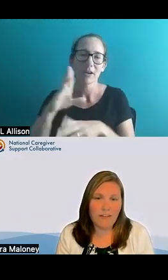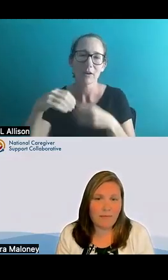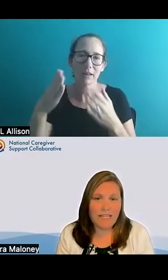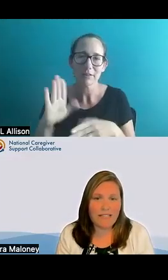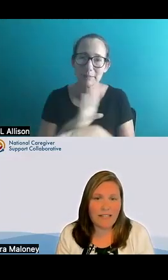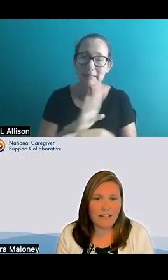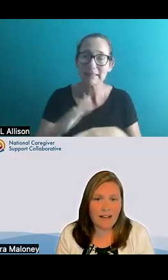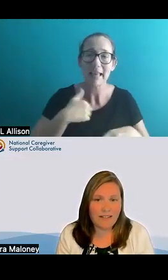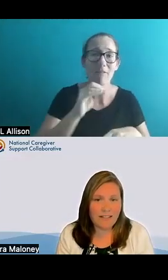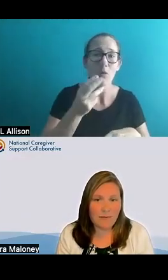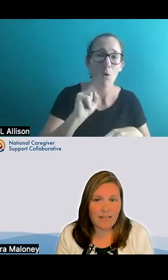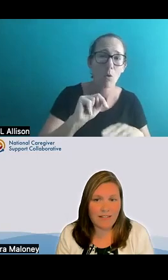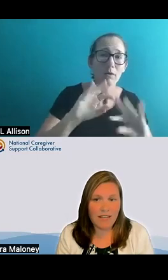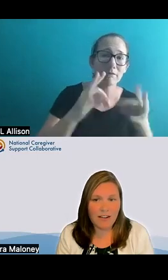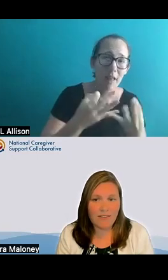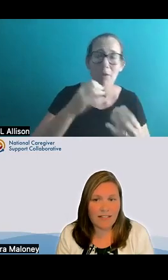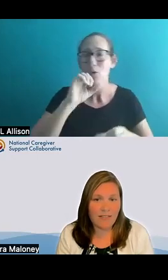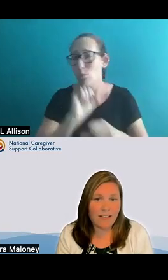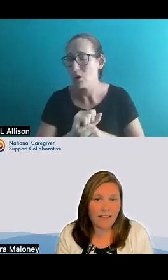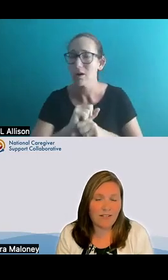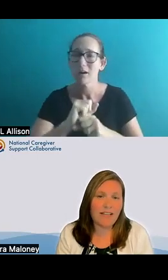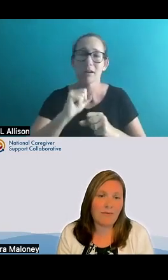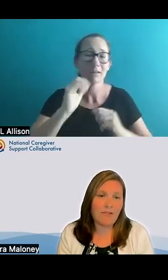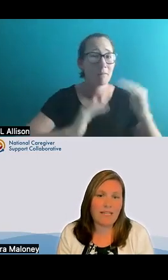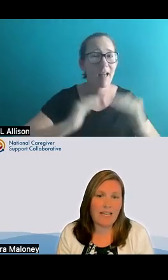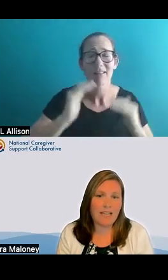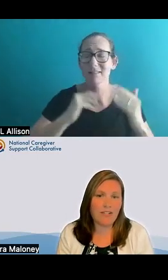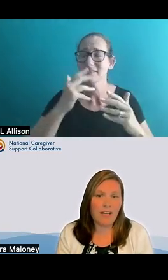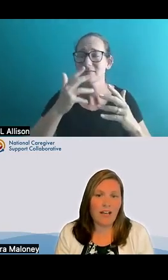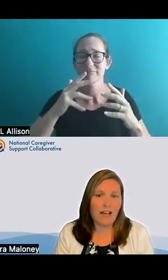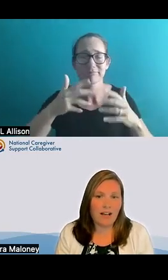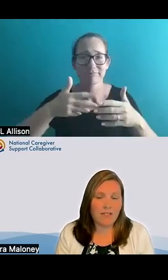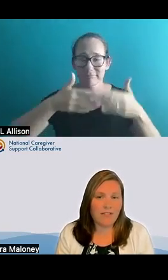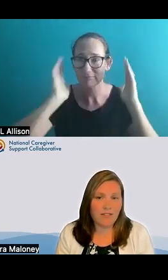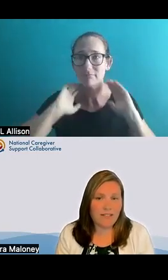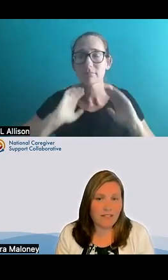families, and the constant demands of caregiving leaving little time to engage with services like